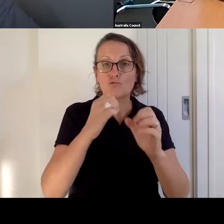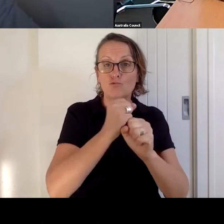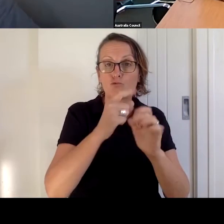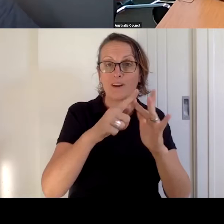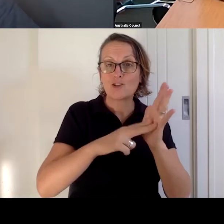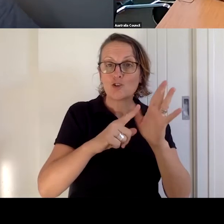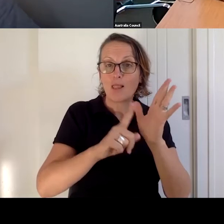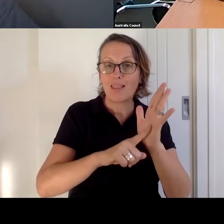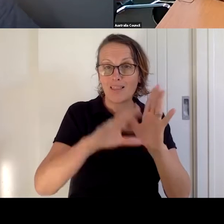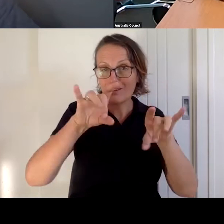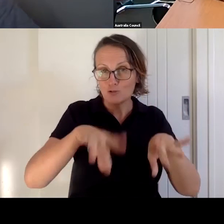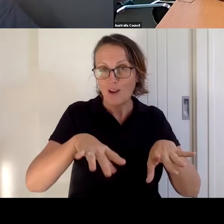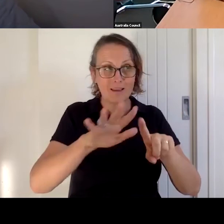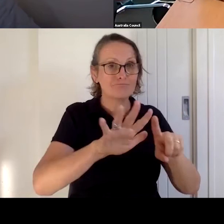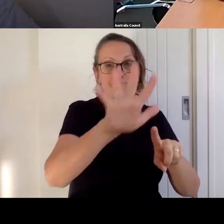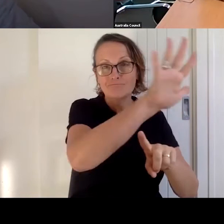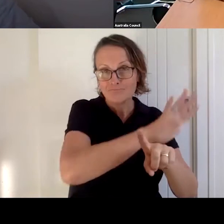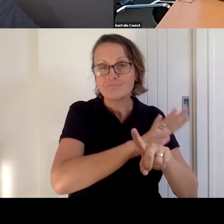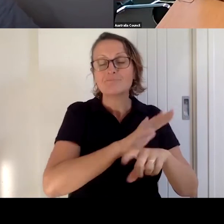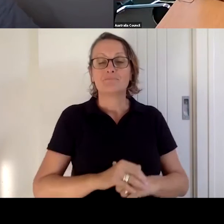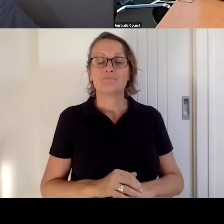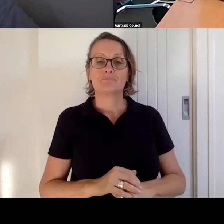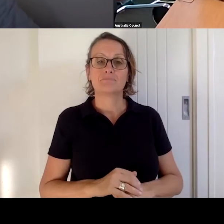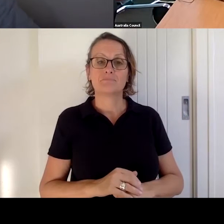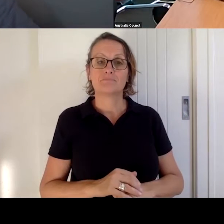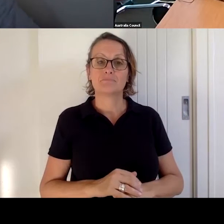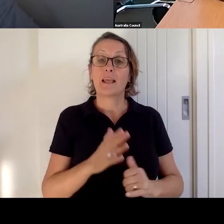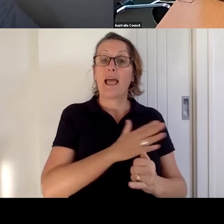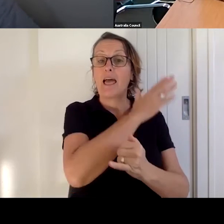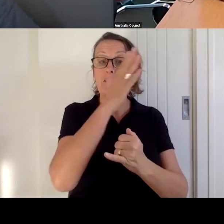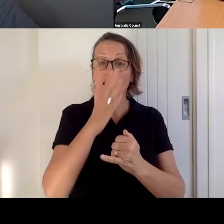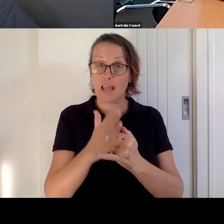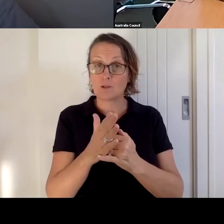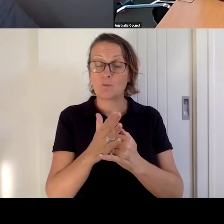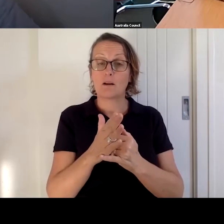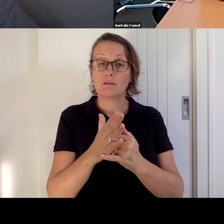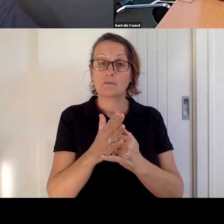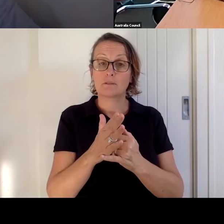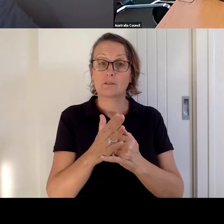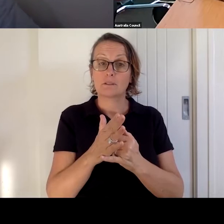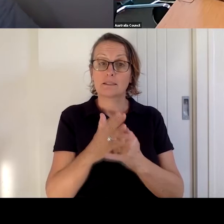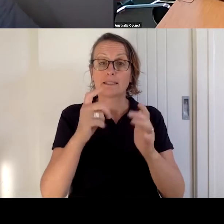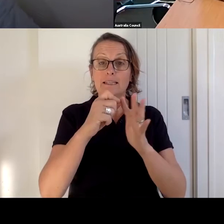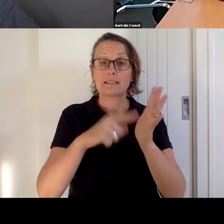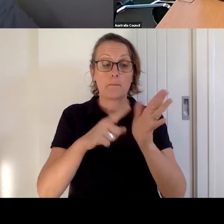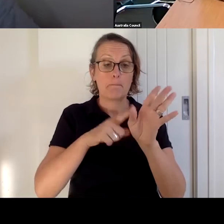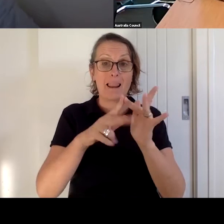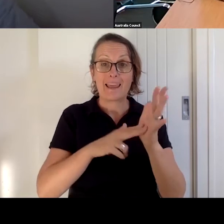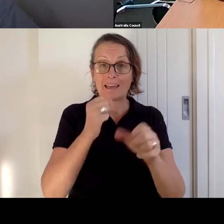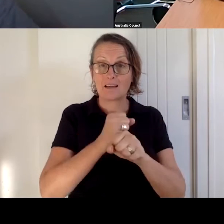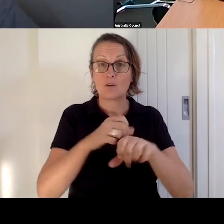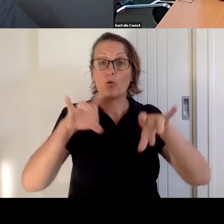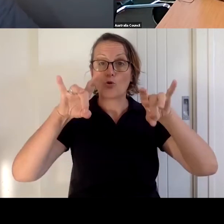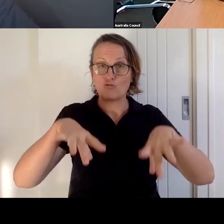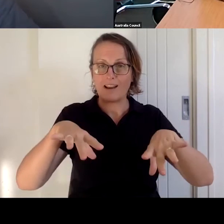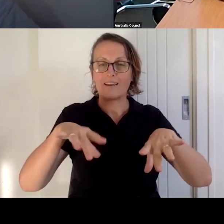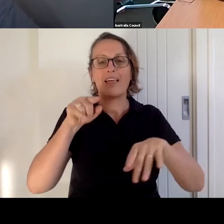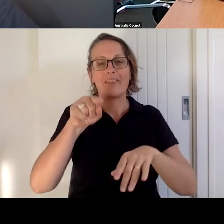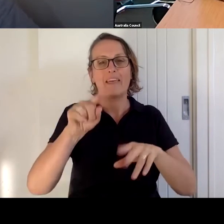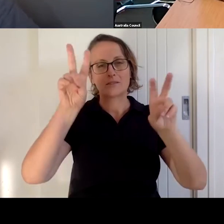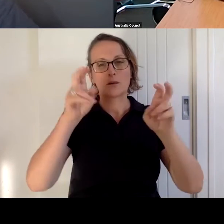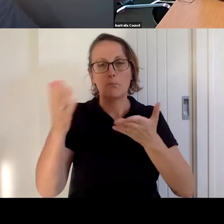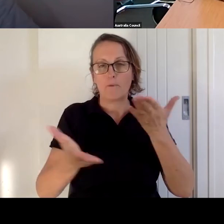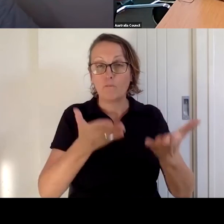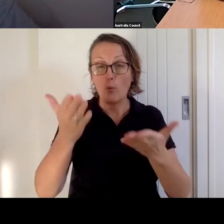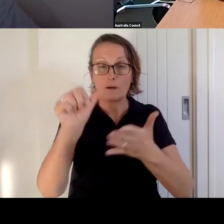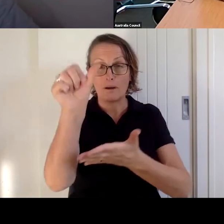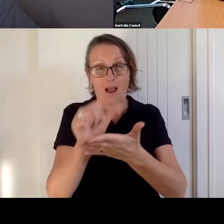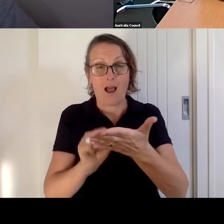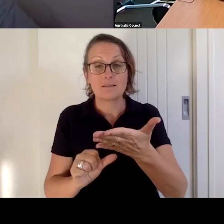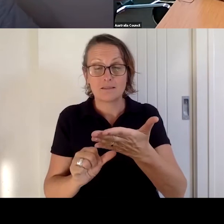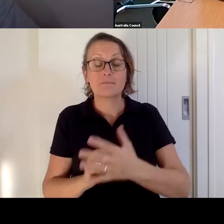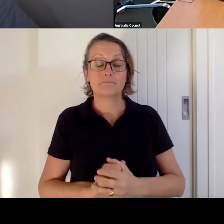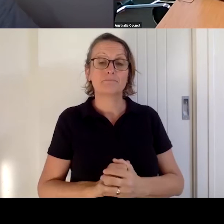the last one is the Playing Australia Round, which is the performing arts which also includes music,